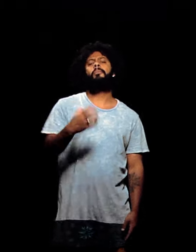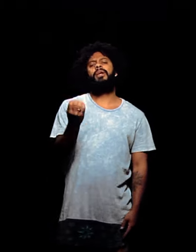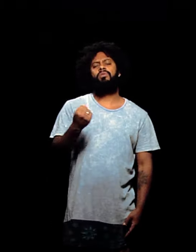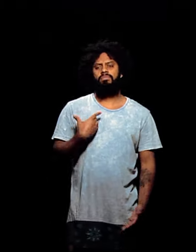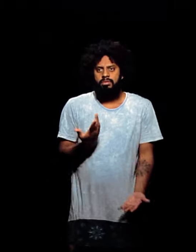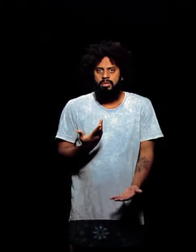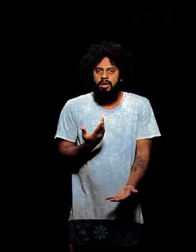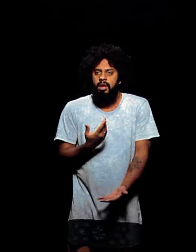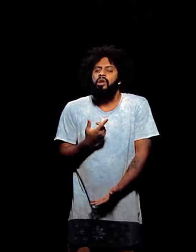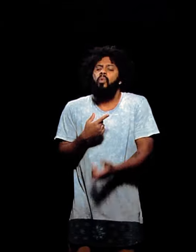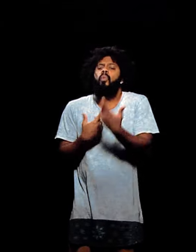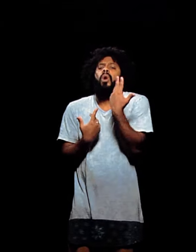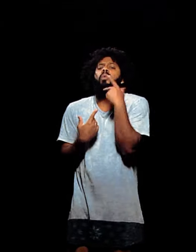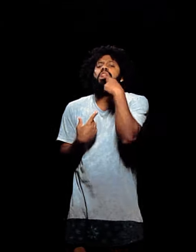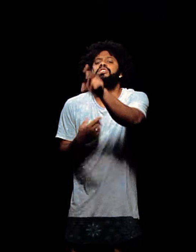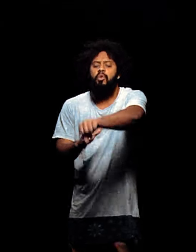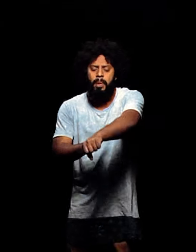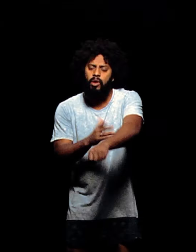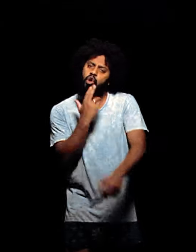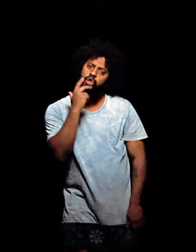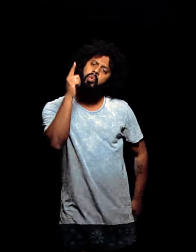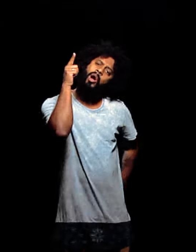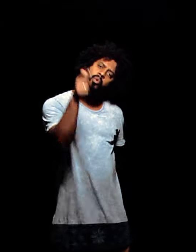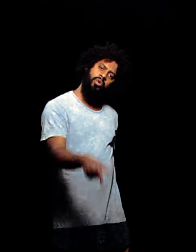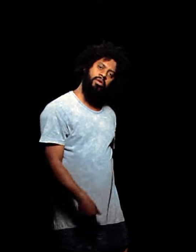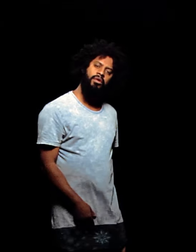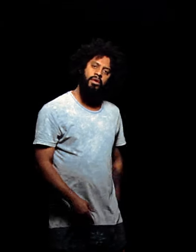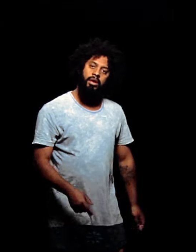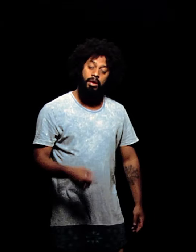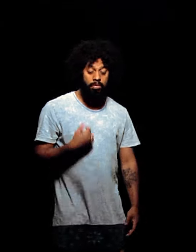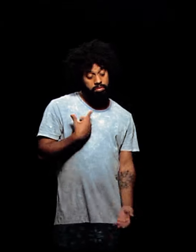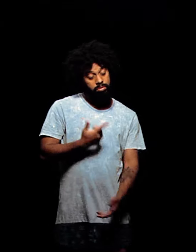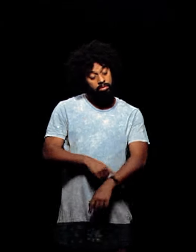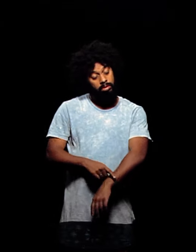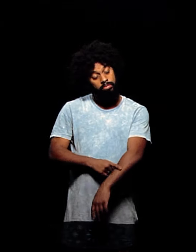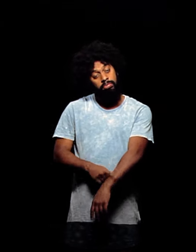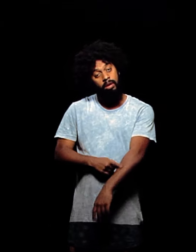And I ask, "But look, what color is your skin?"